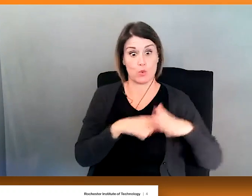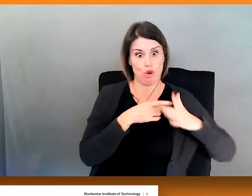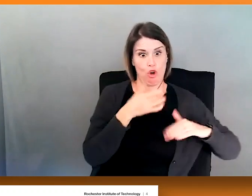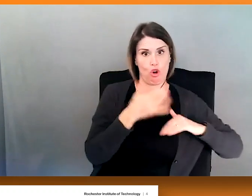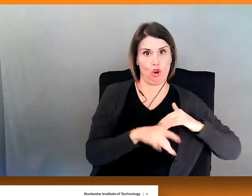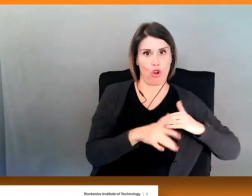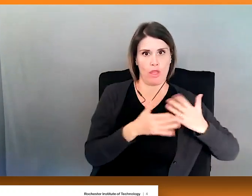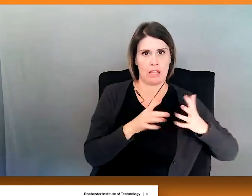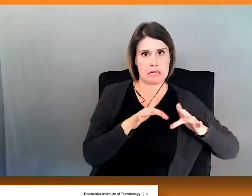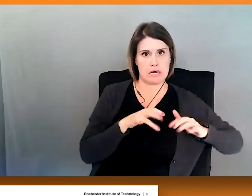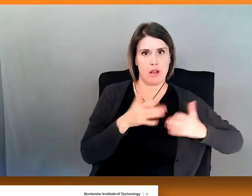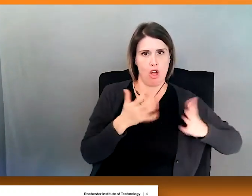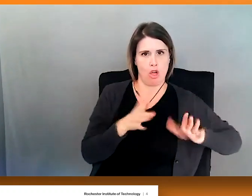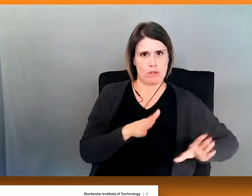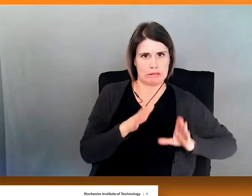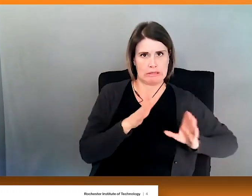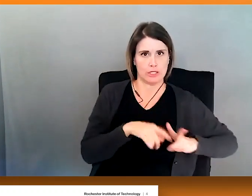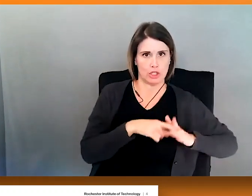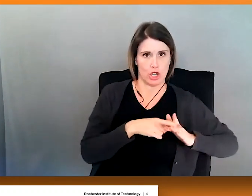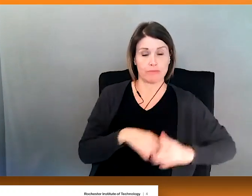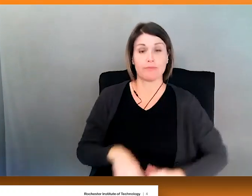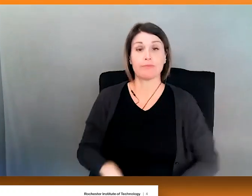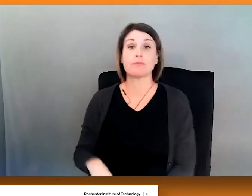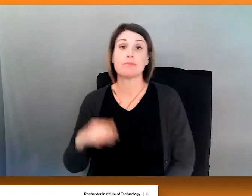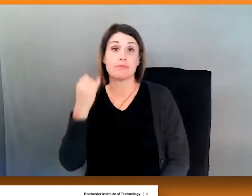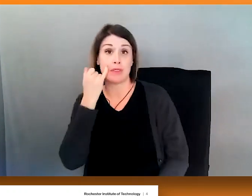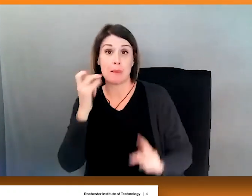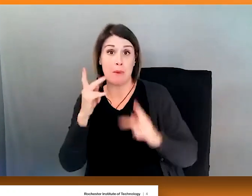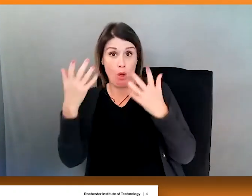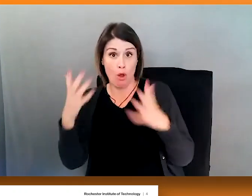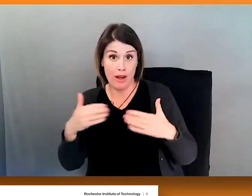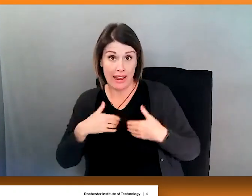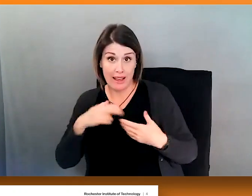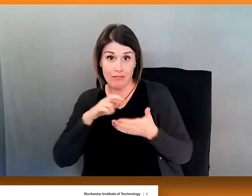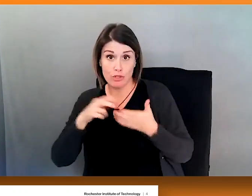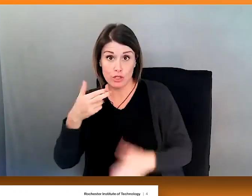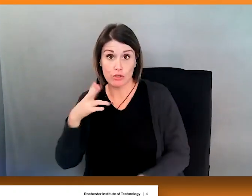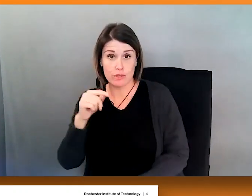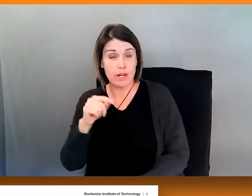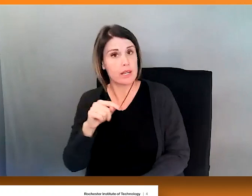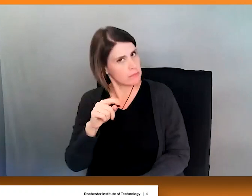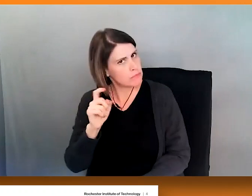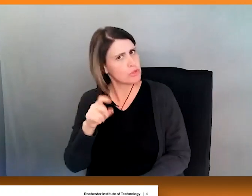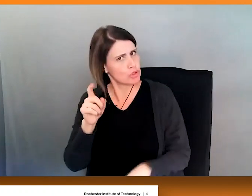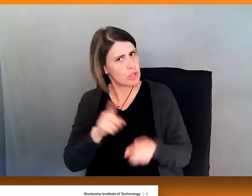What about people who already have research grants? You should also start early looking and not wait